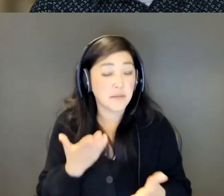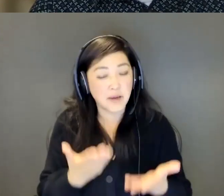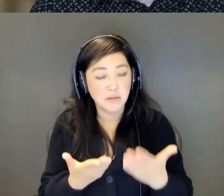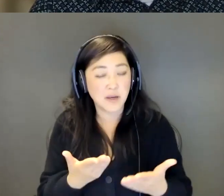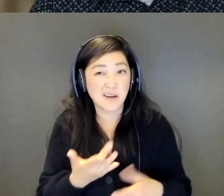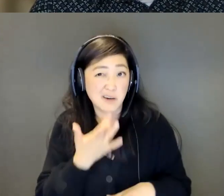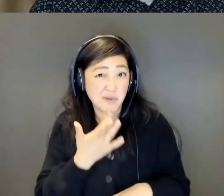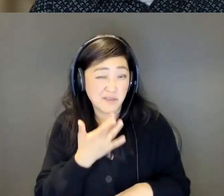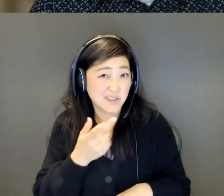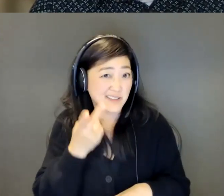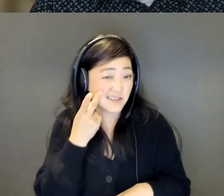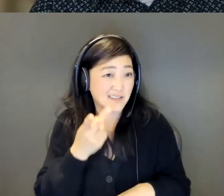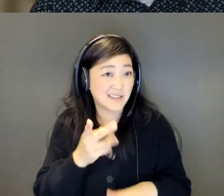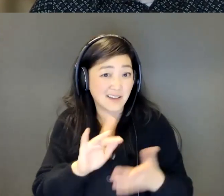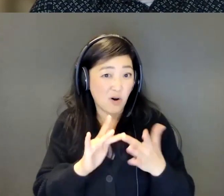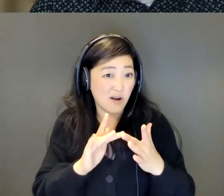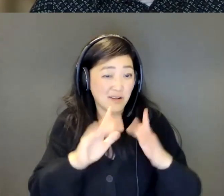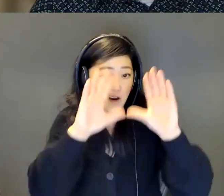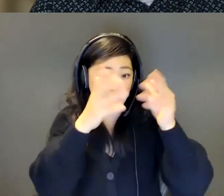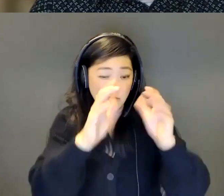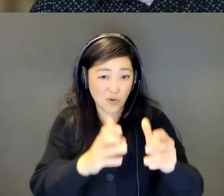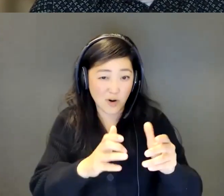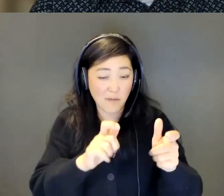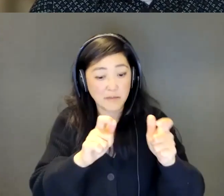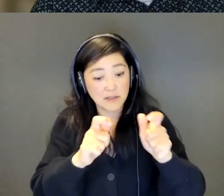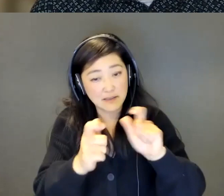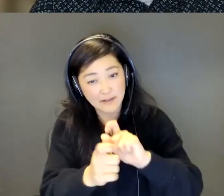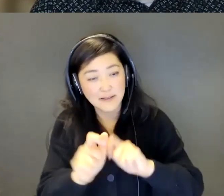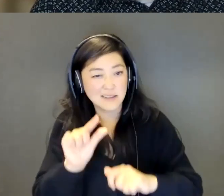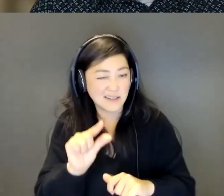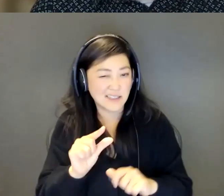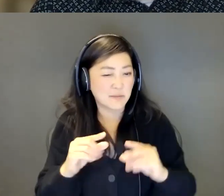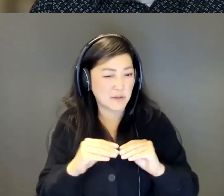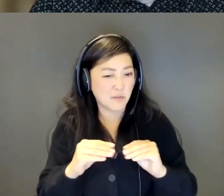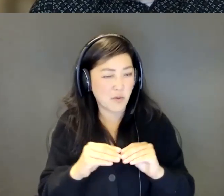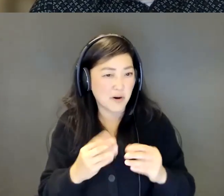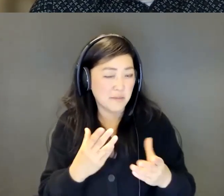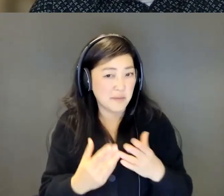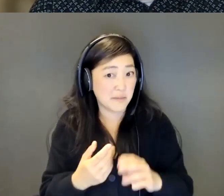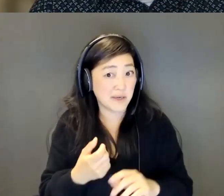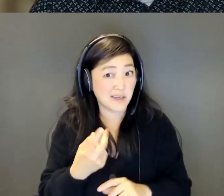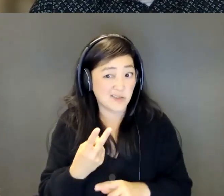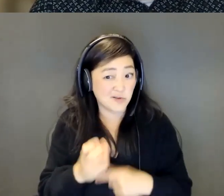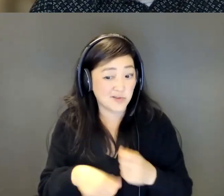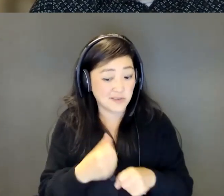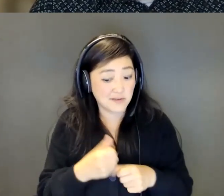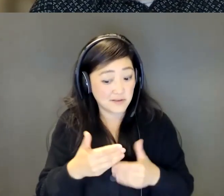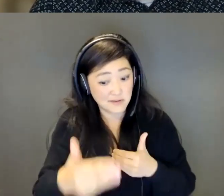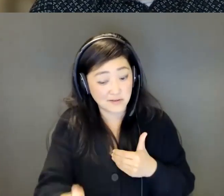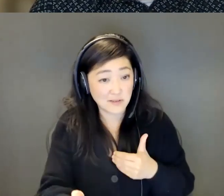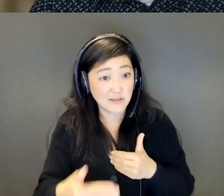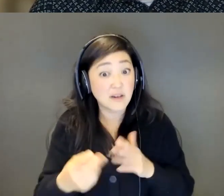the next 12 to 24 months. Sometimes using Thema, sometimes not, sometimes just using things that we